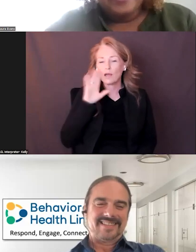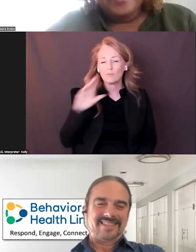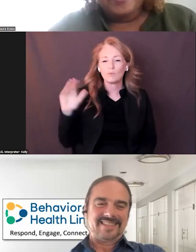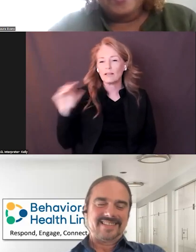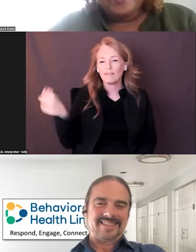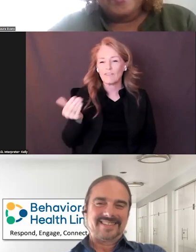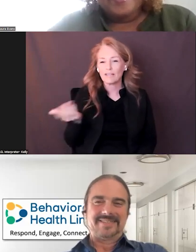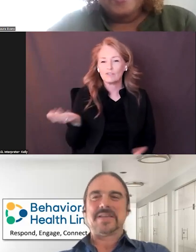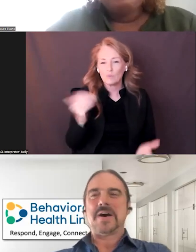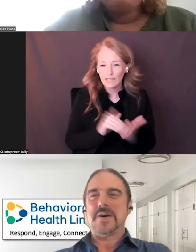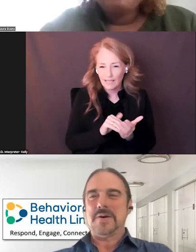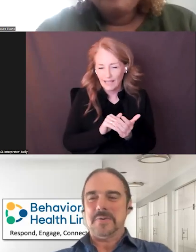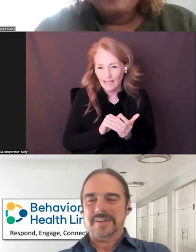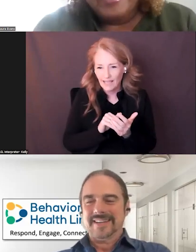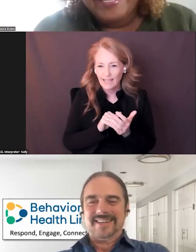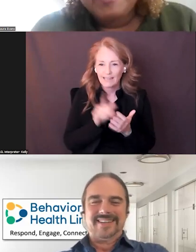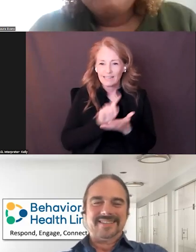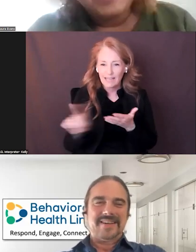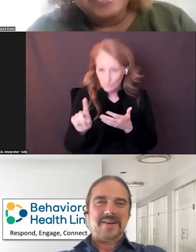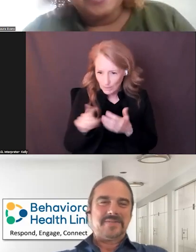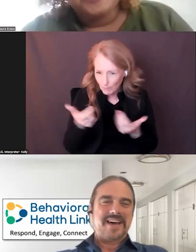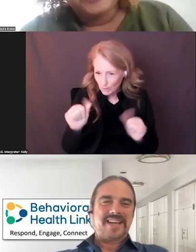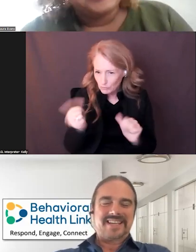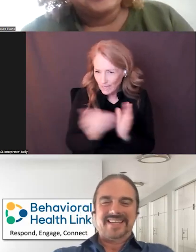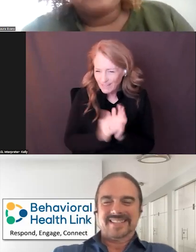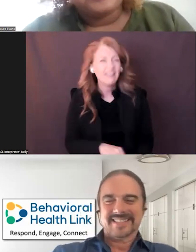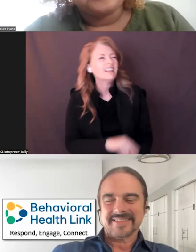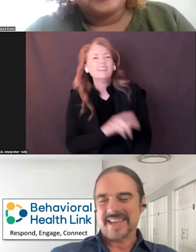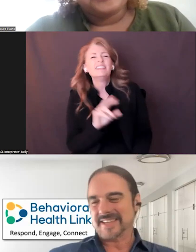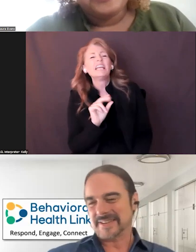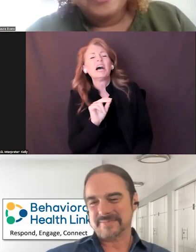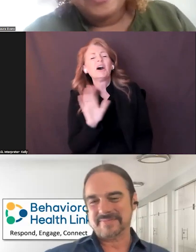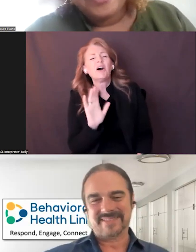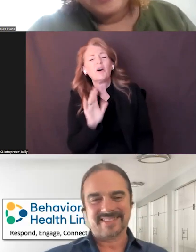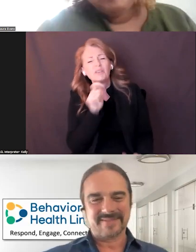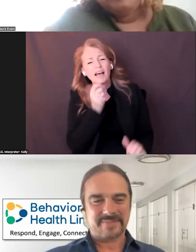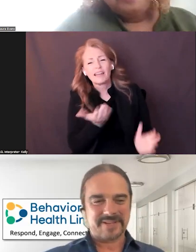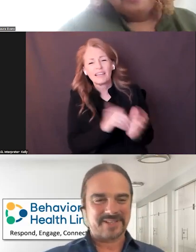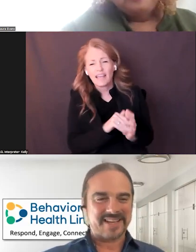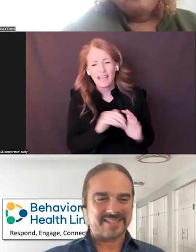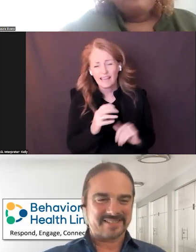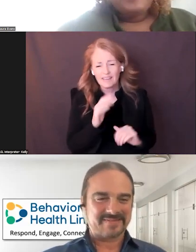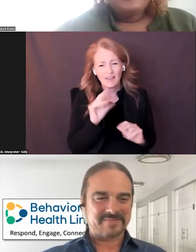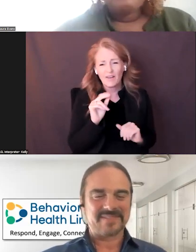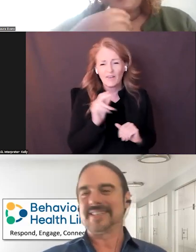NO! NOT AGAIN. THANK YOU APPRECIATE IT. NO PROBLEM.